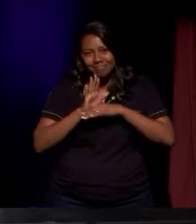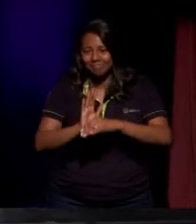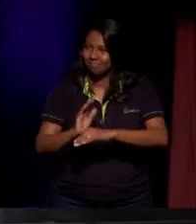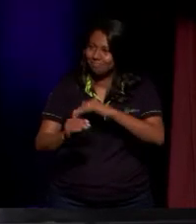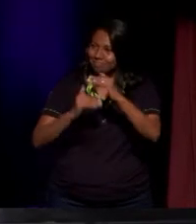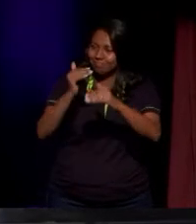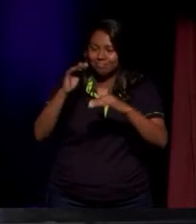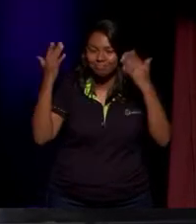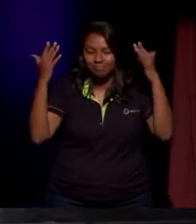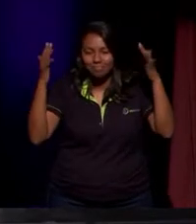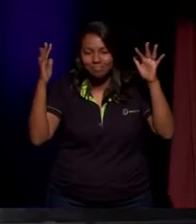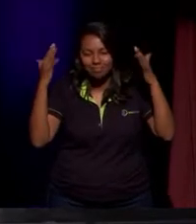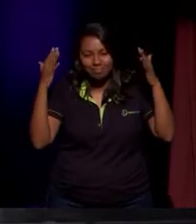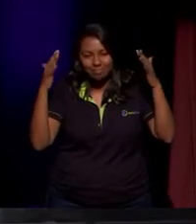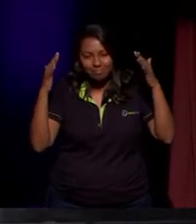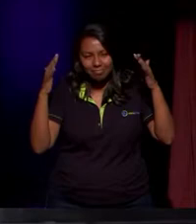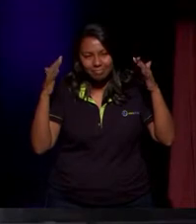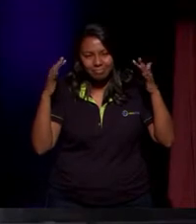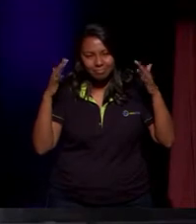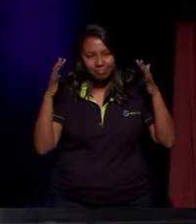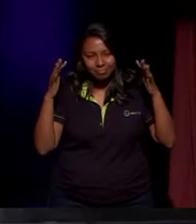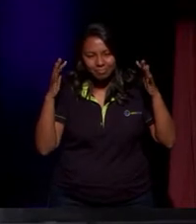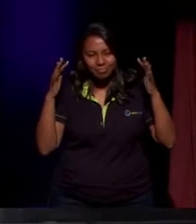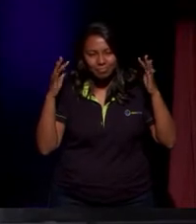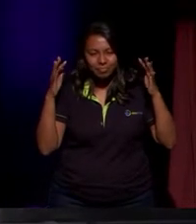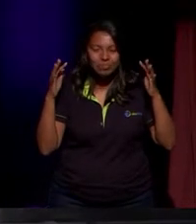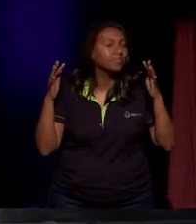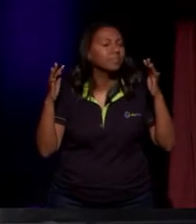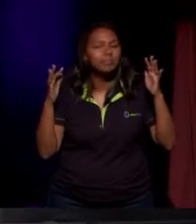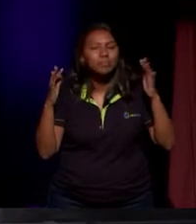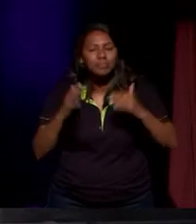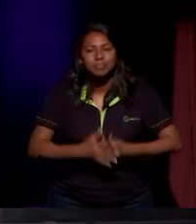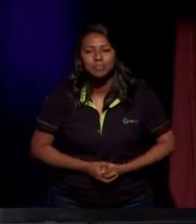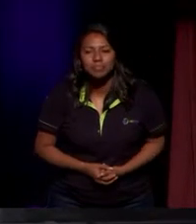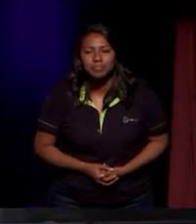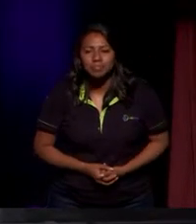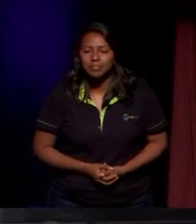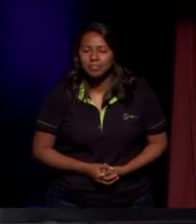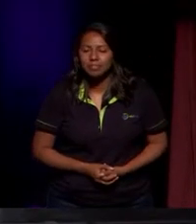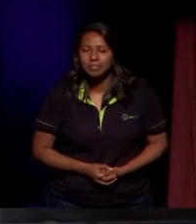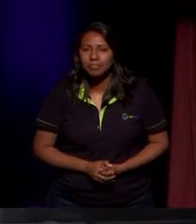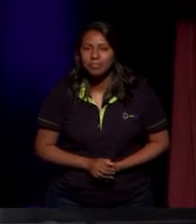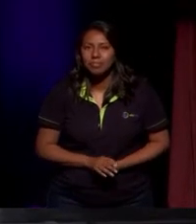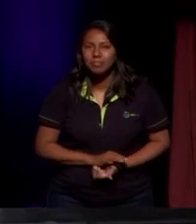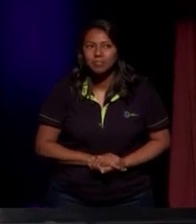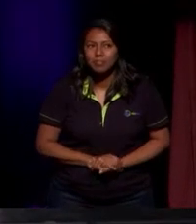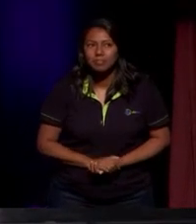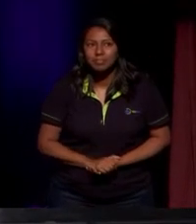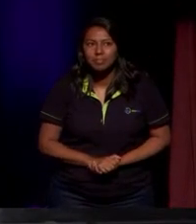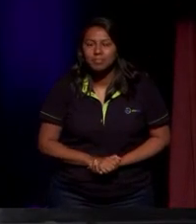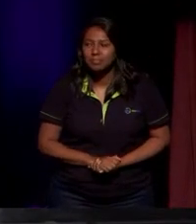Thanks. My God. Thank you, Muna.